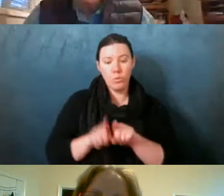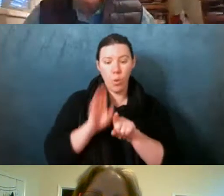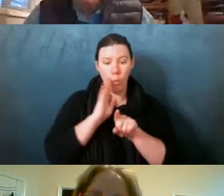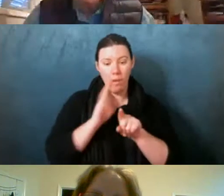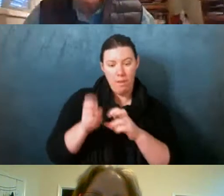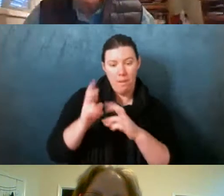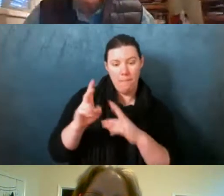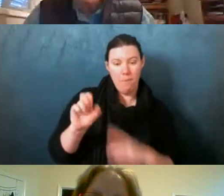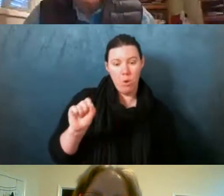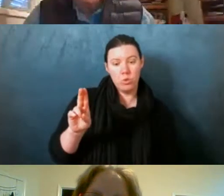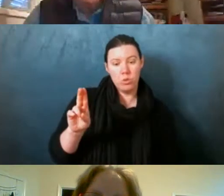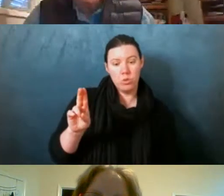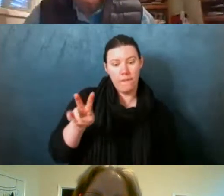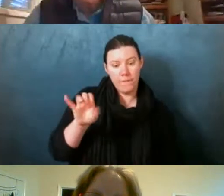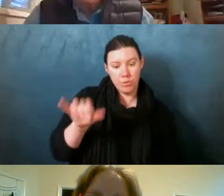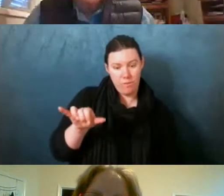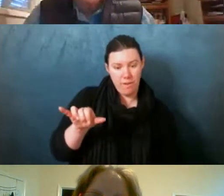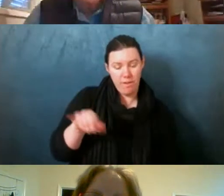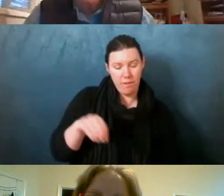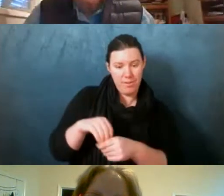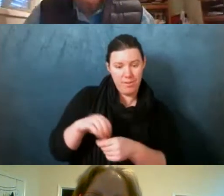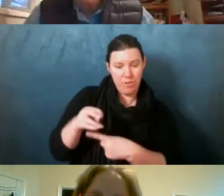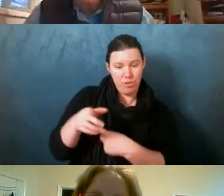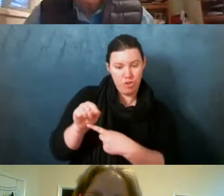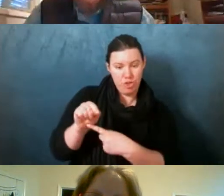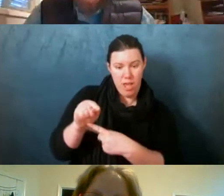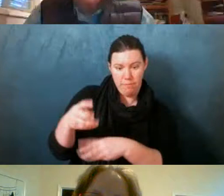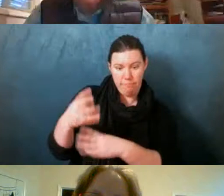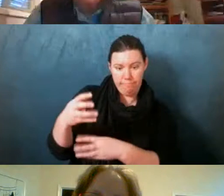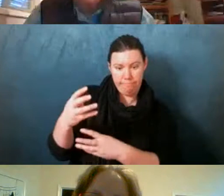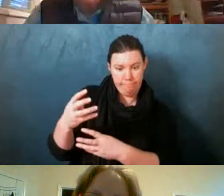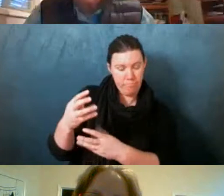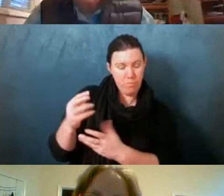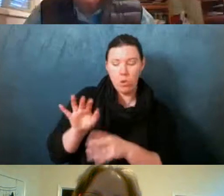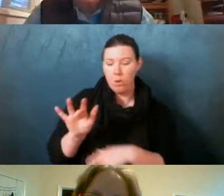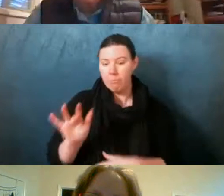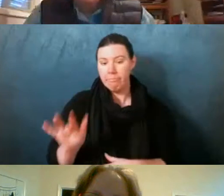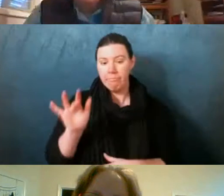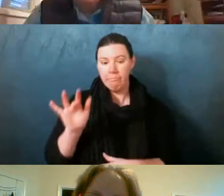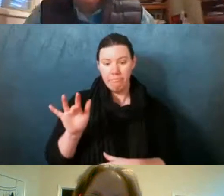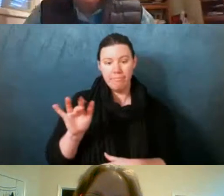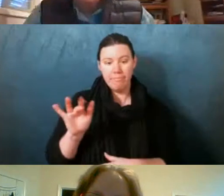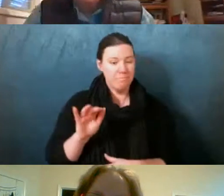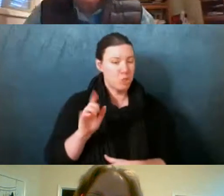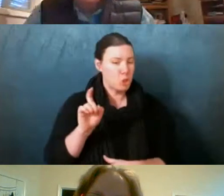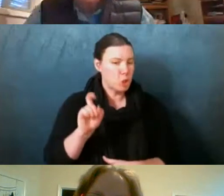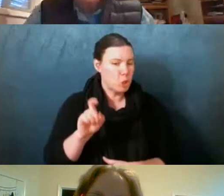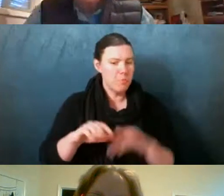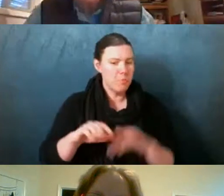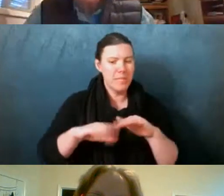it should take five minutes or less. If you need help, we will gladly provide assistance.